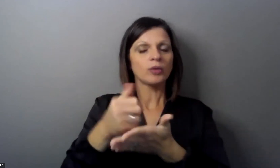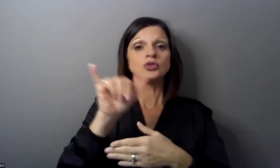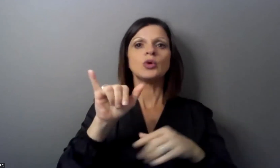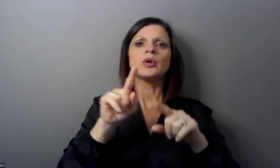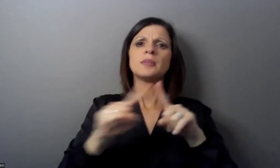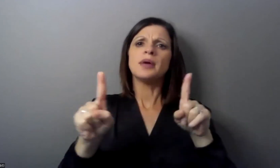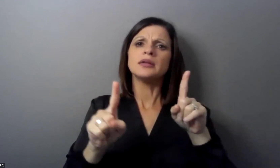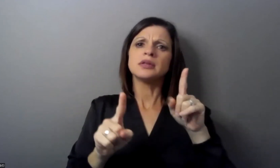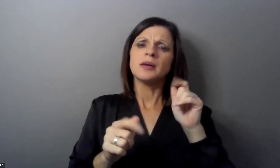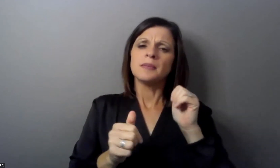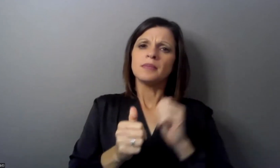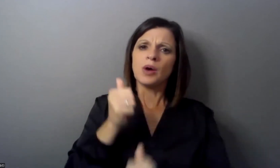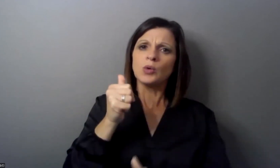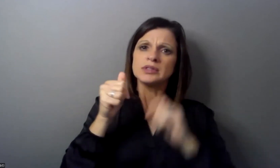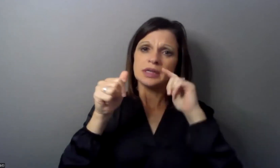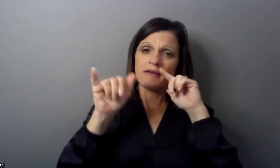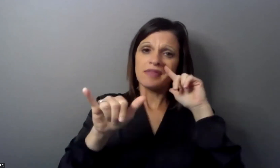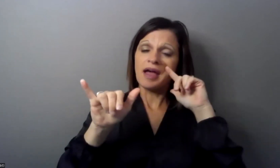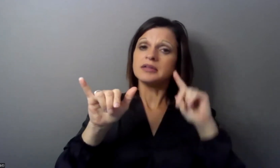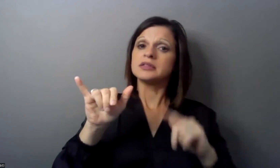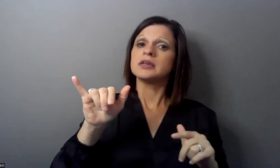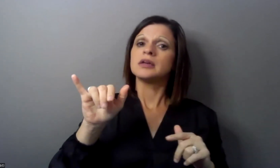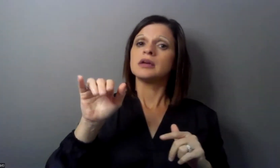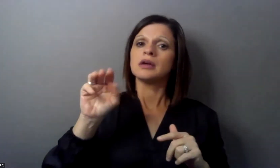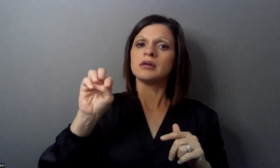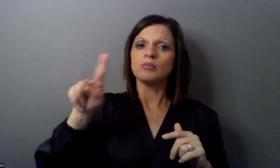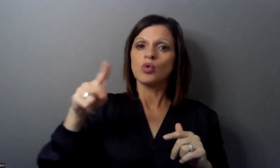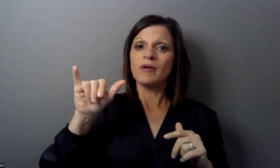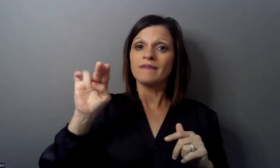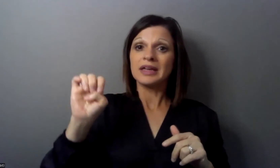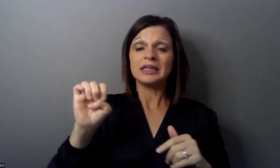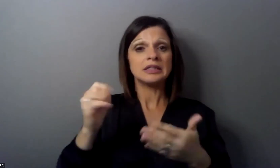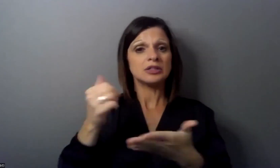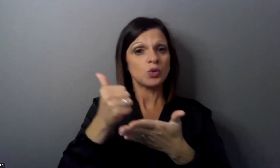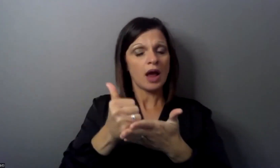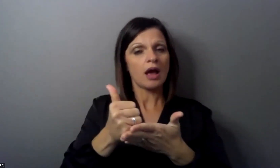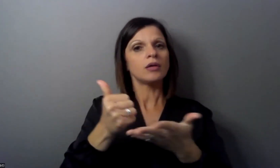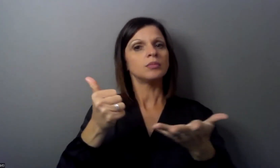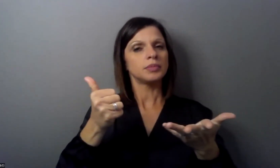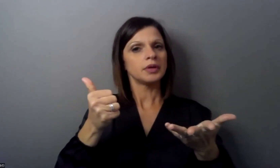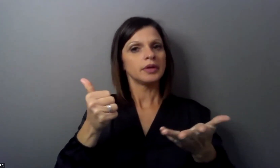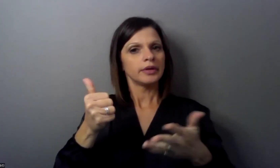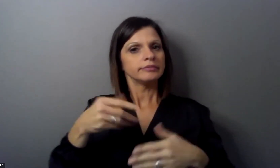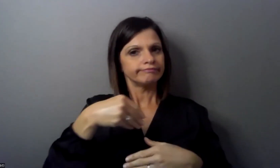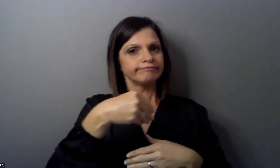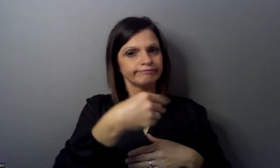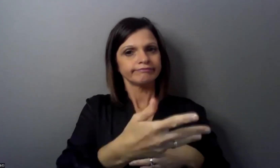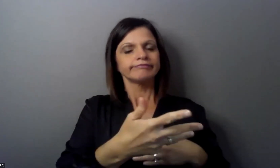to fill up those opioid receptors up a little bit so it is enough the person does not experience withdrawal symptoms which